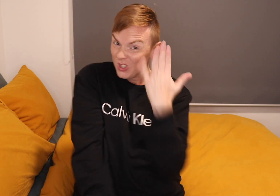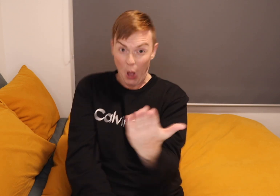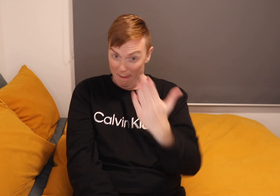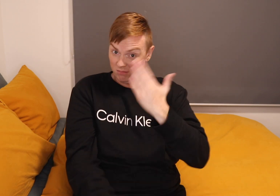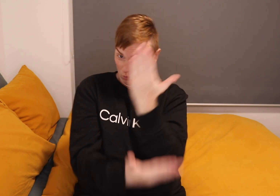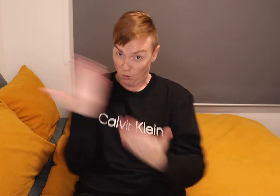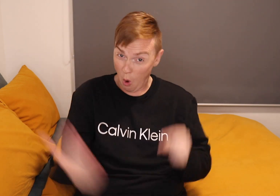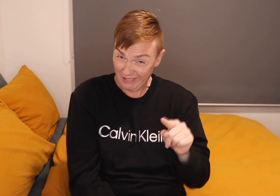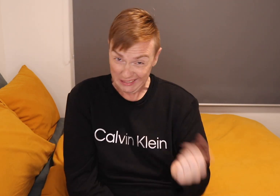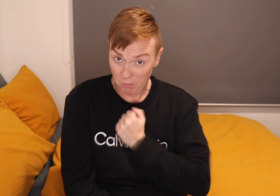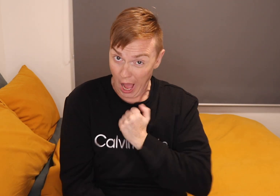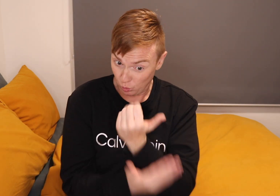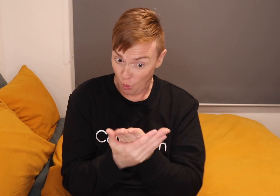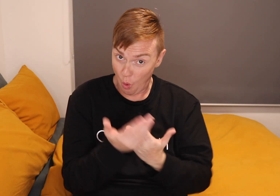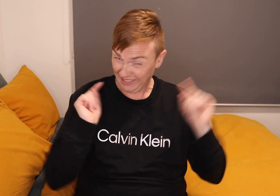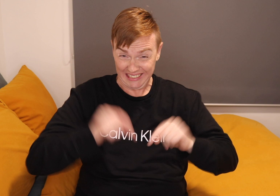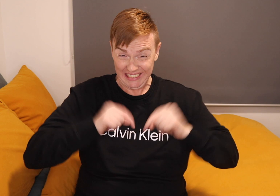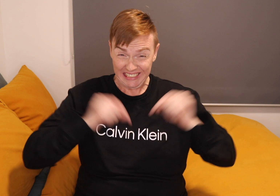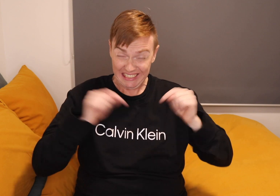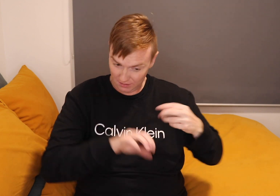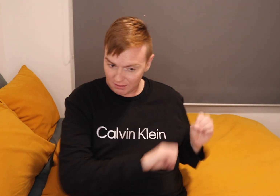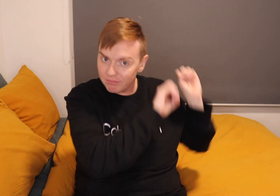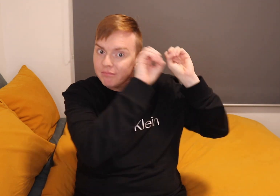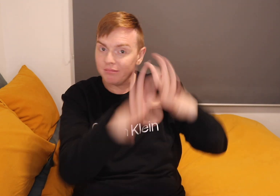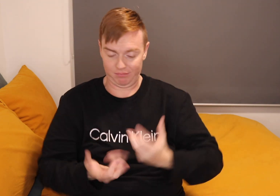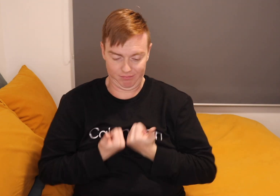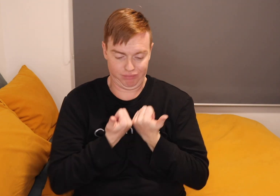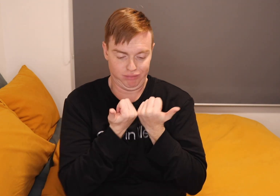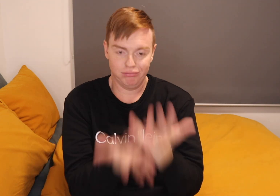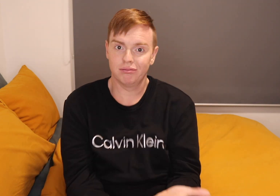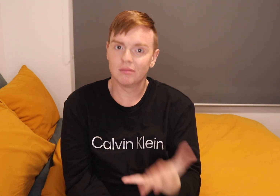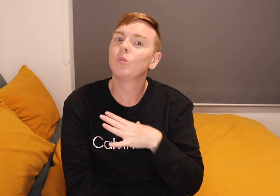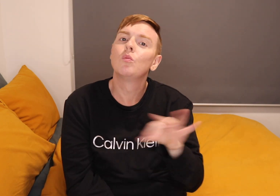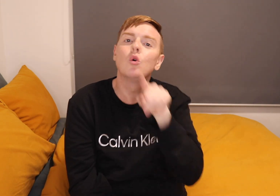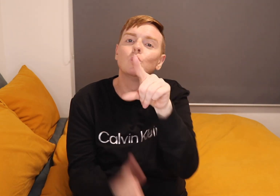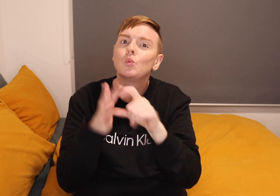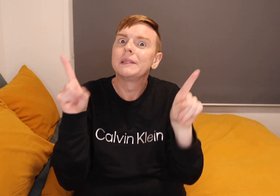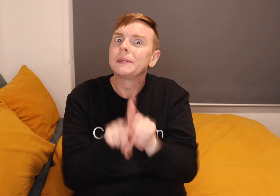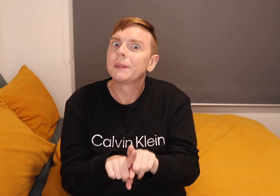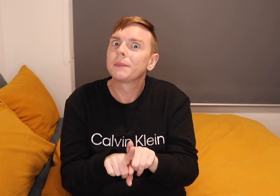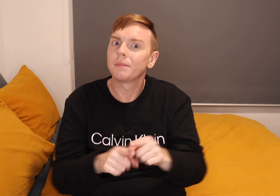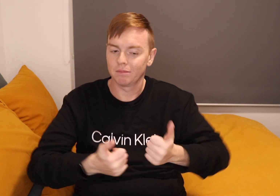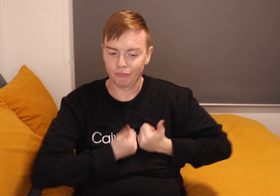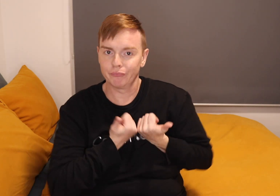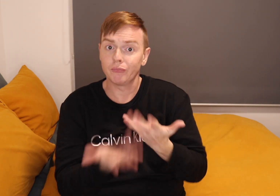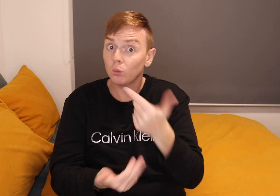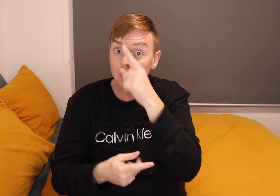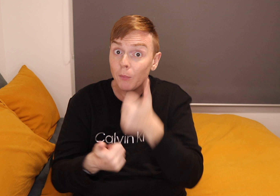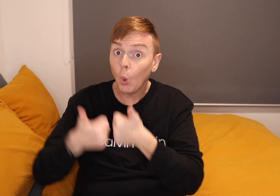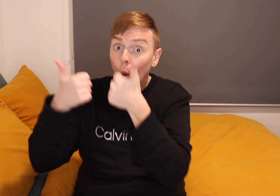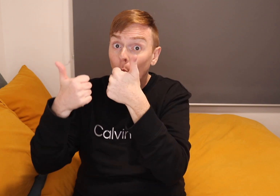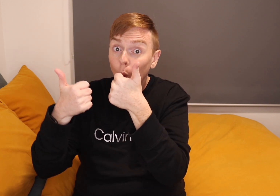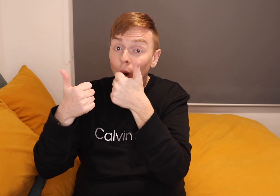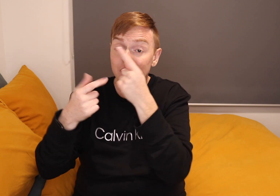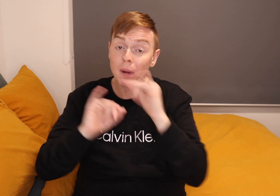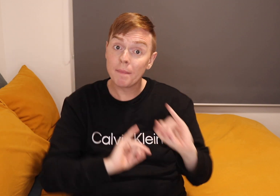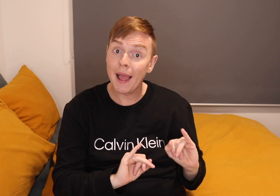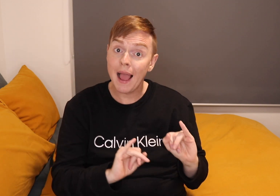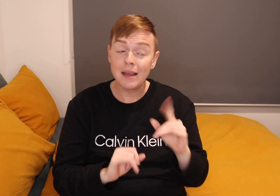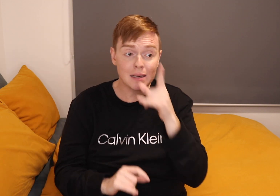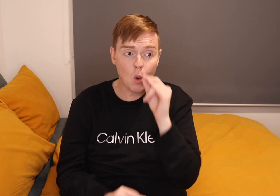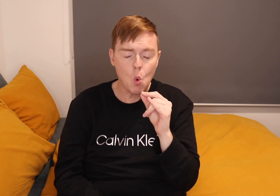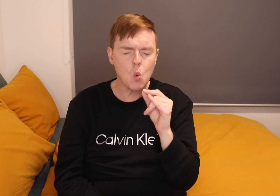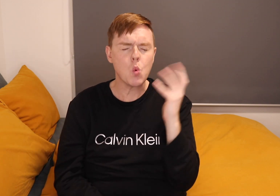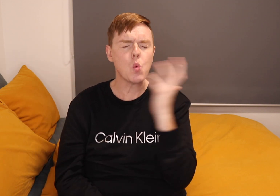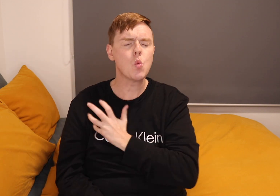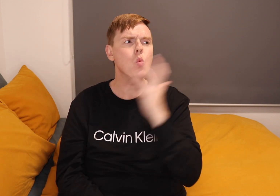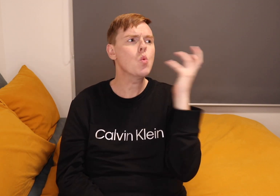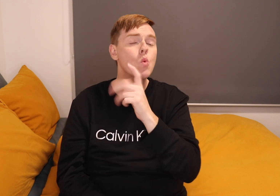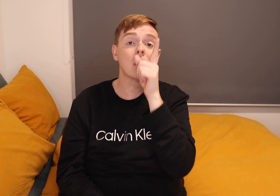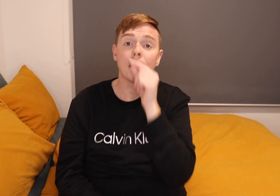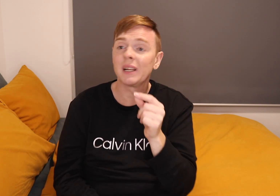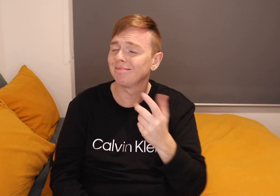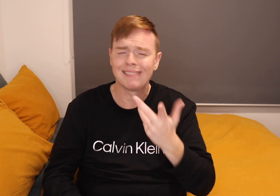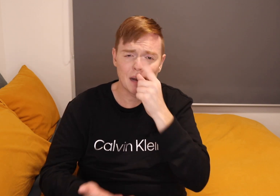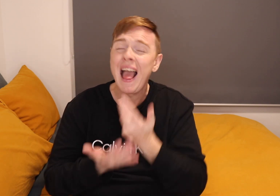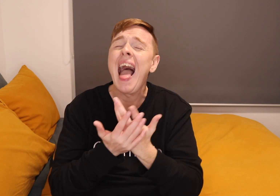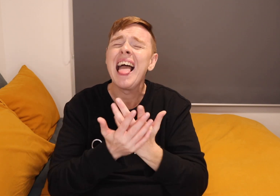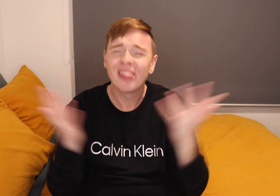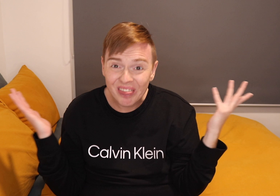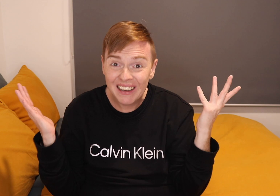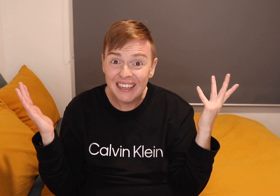I share my feelings in the story. You could do the same. It can be good, bad, whoa or anything. It can be ANYTHING.